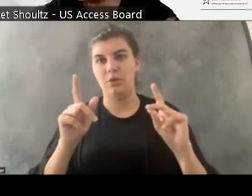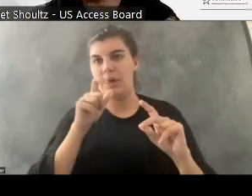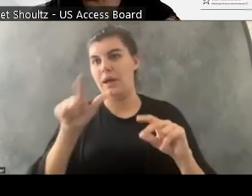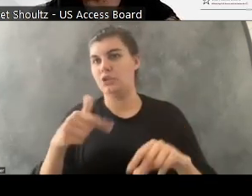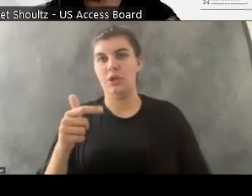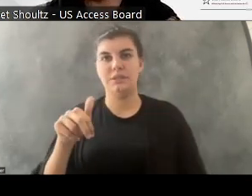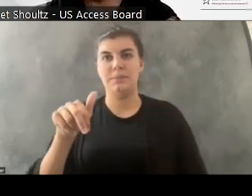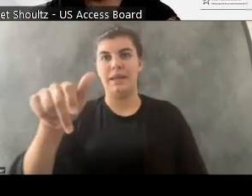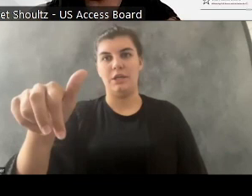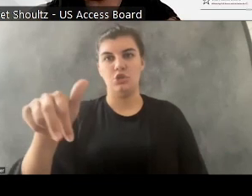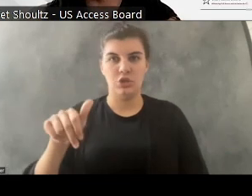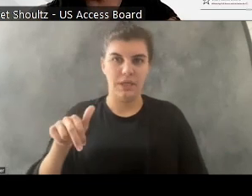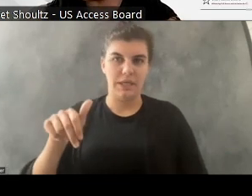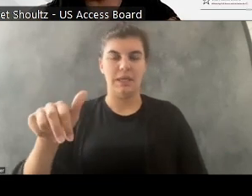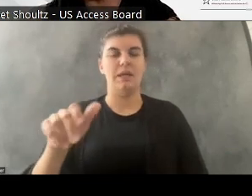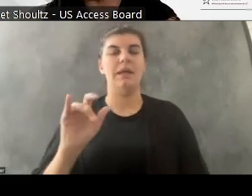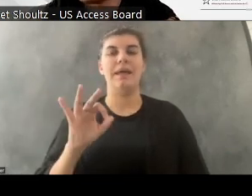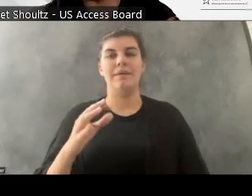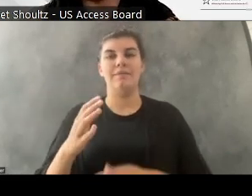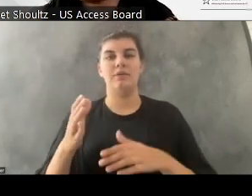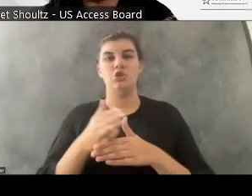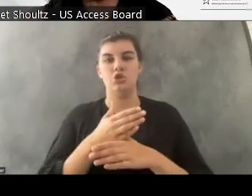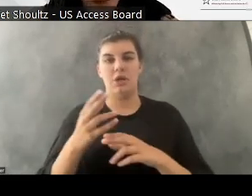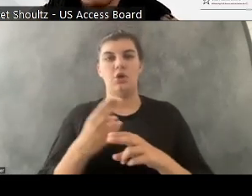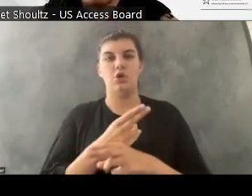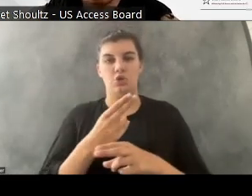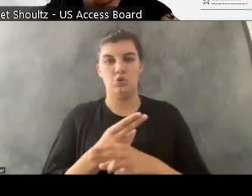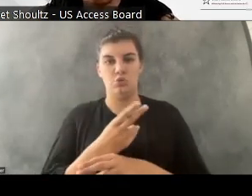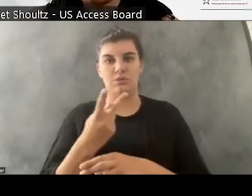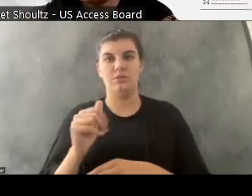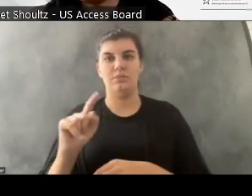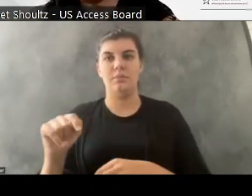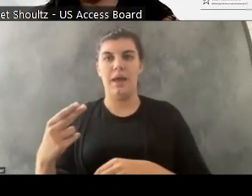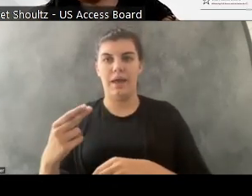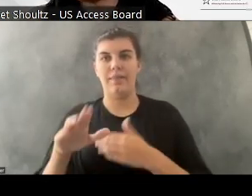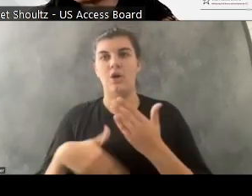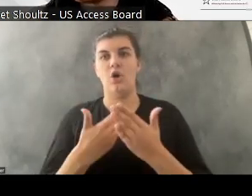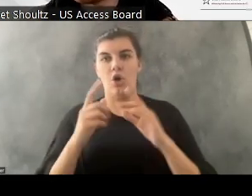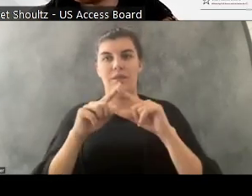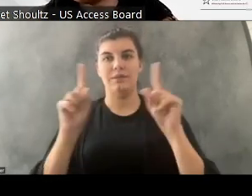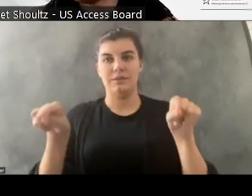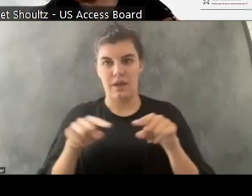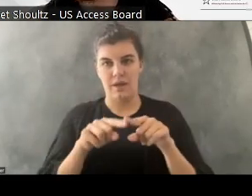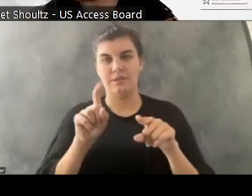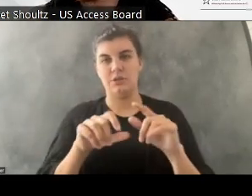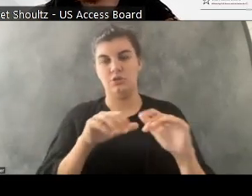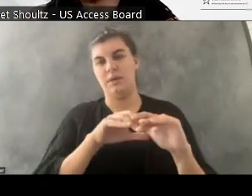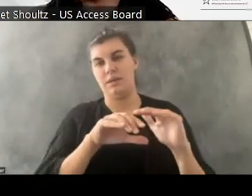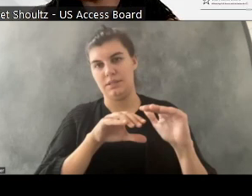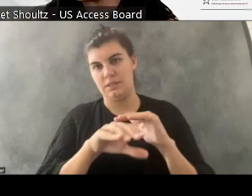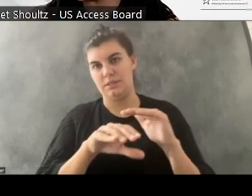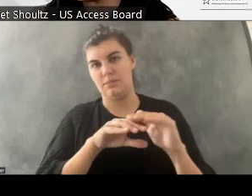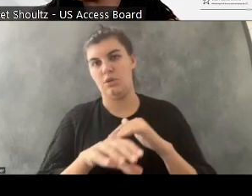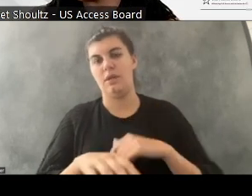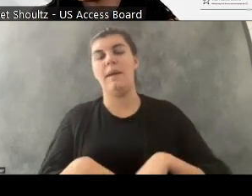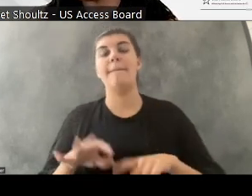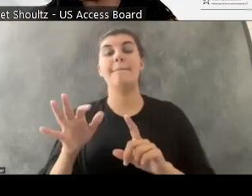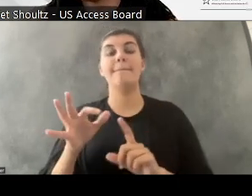So when it comes to shared use paths all signs need to be accessible. In the exception is where